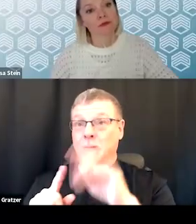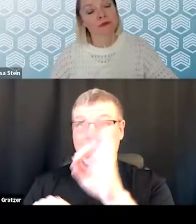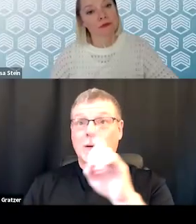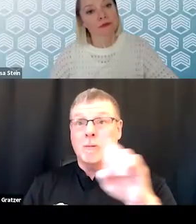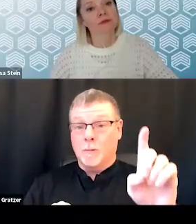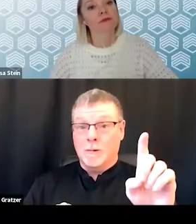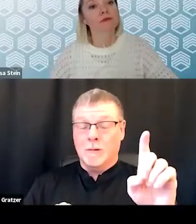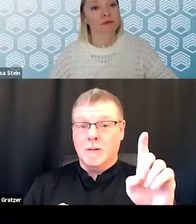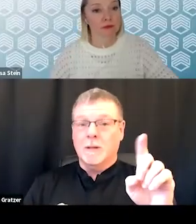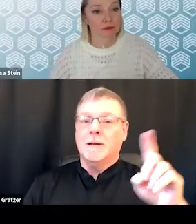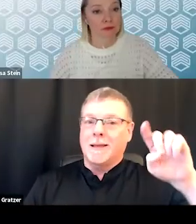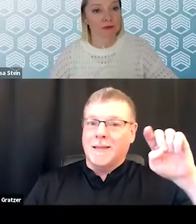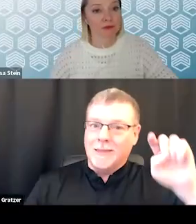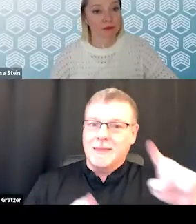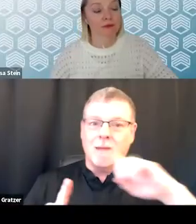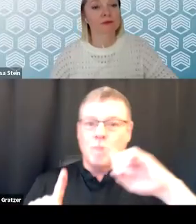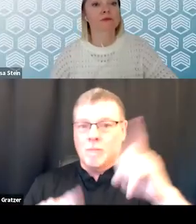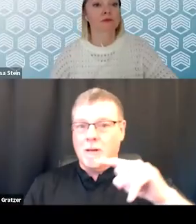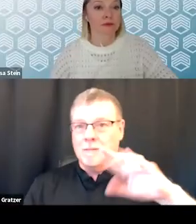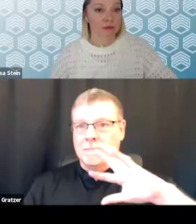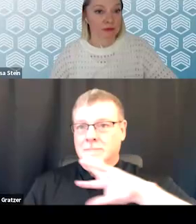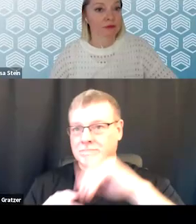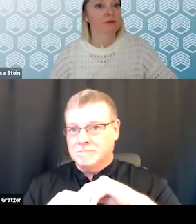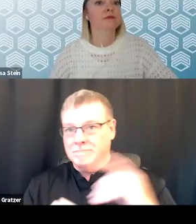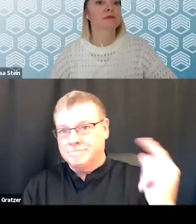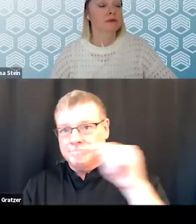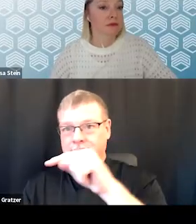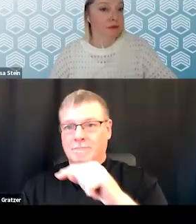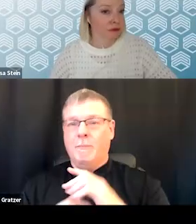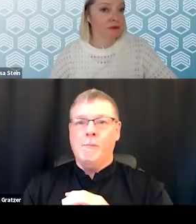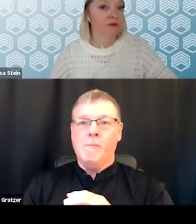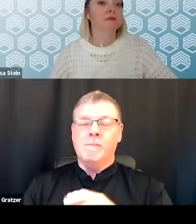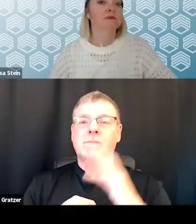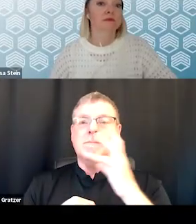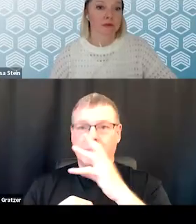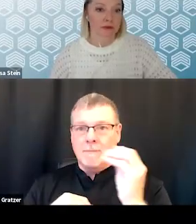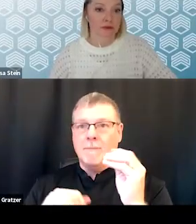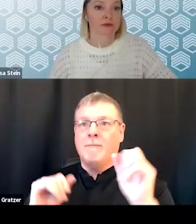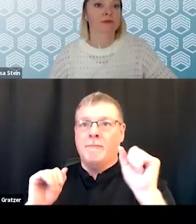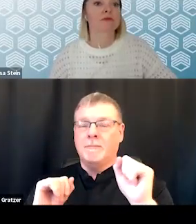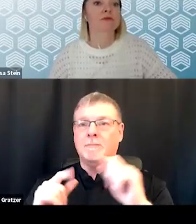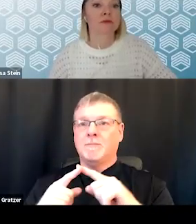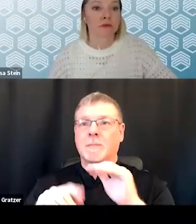to have one of the response options within 911, and we're able to then dispatch a STAR team